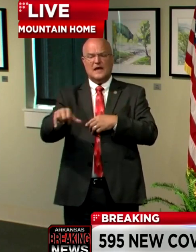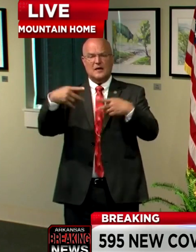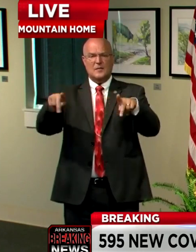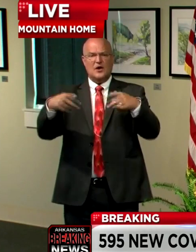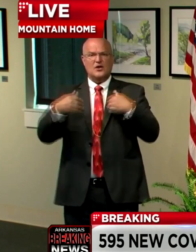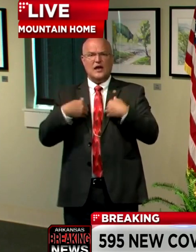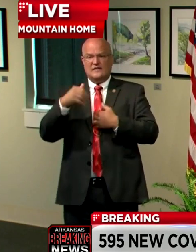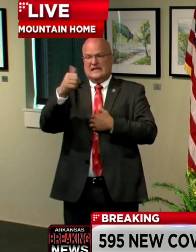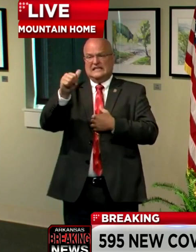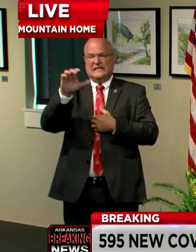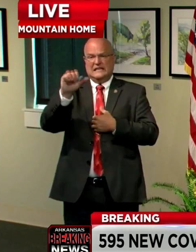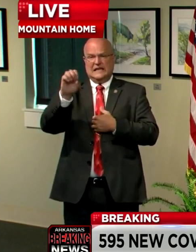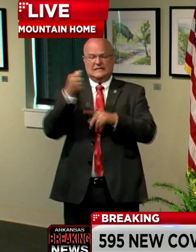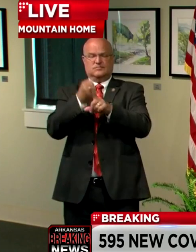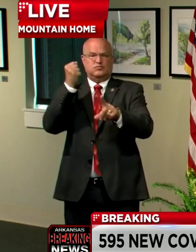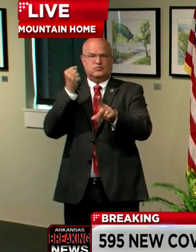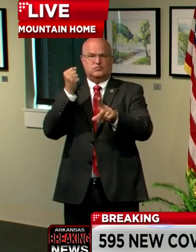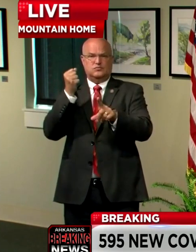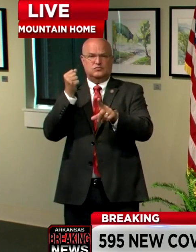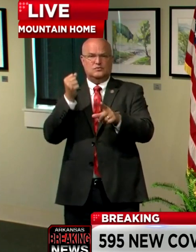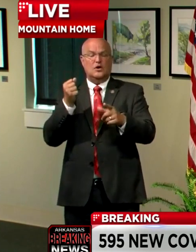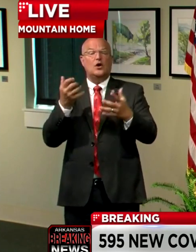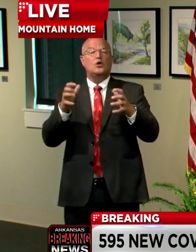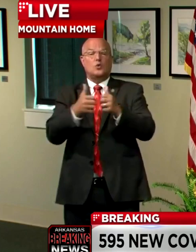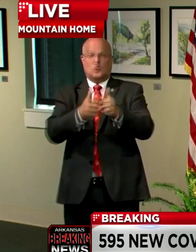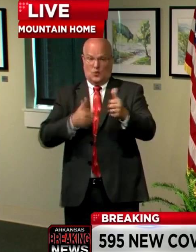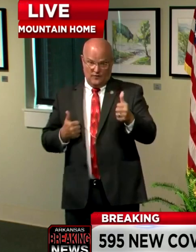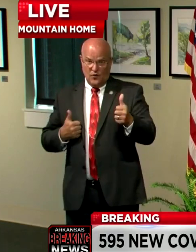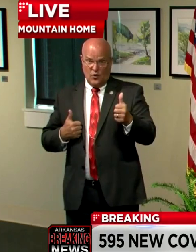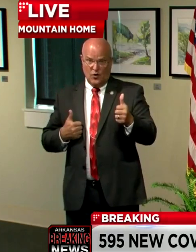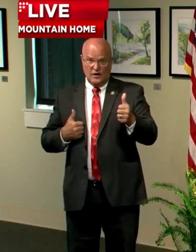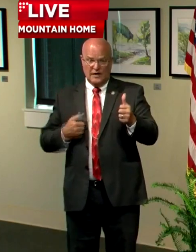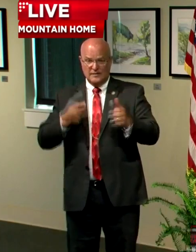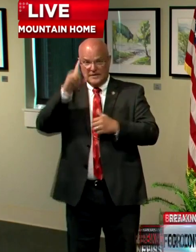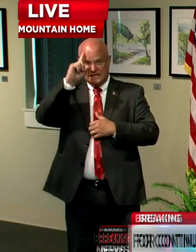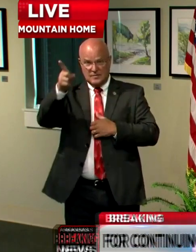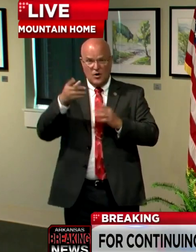OFF FIREWORKS AND HAVE EVERYONE RUNNING AROUND AND ALL OF A